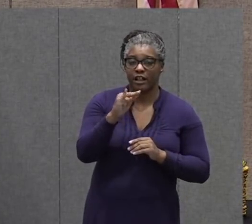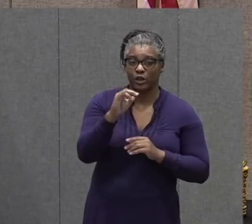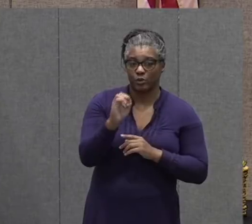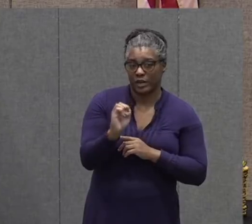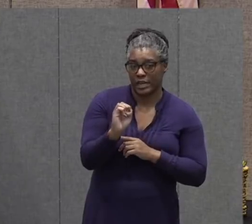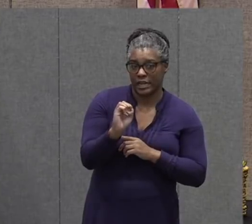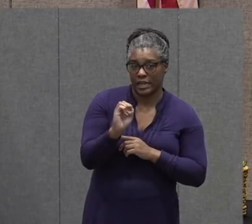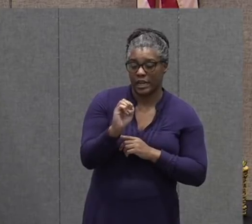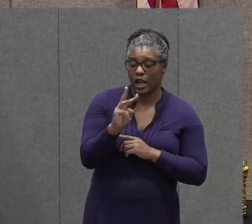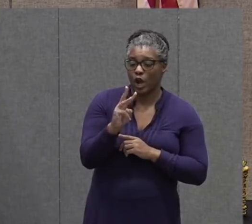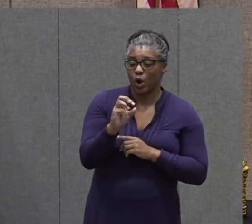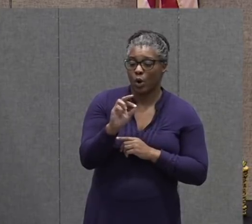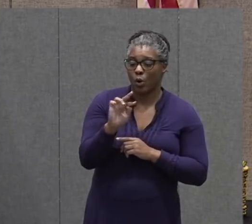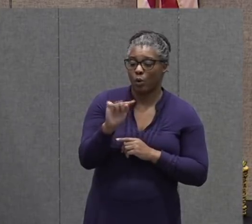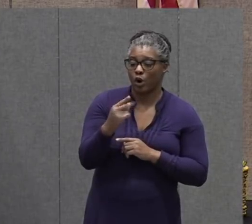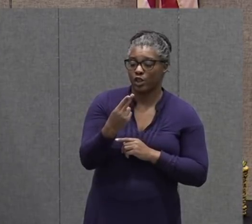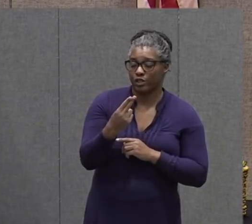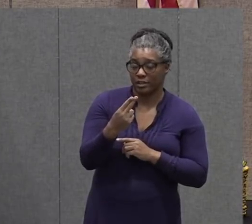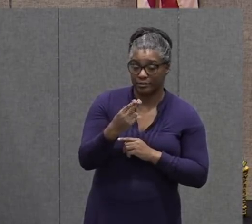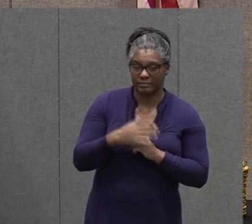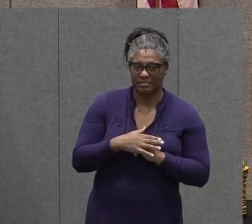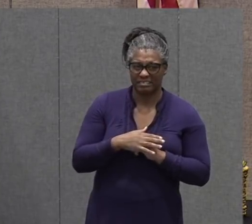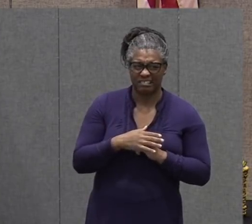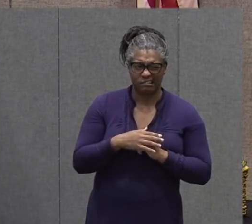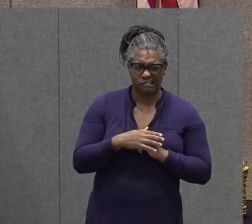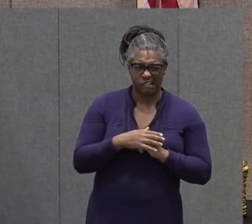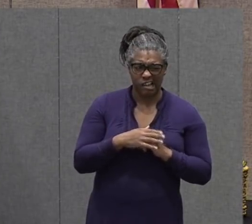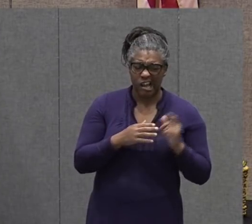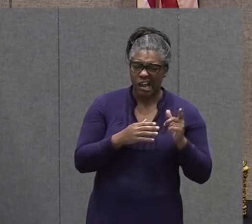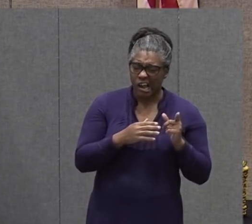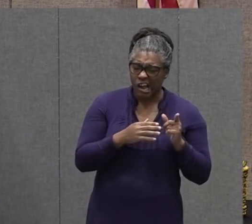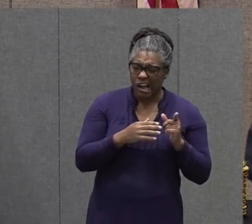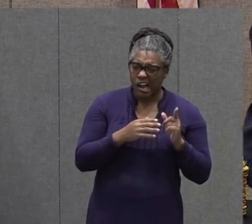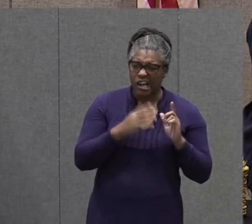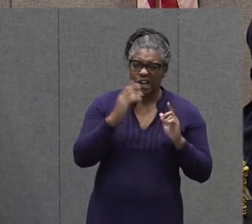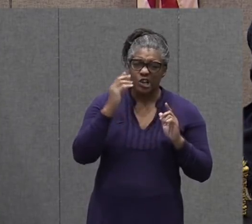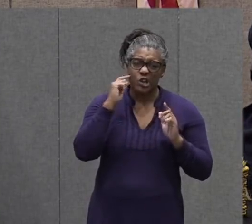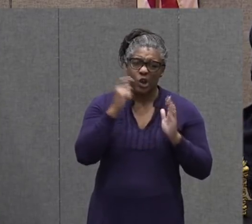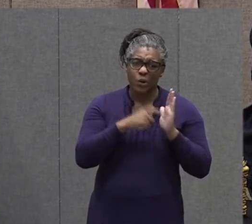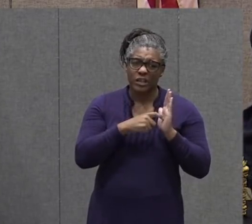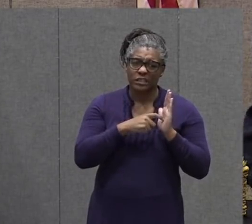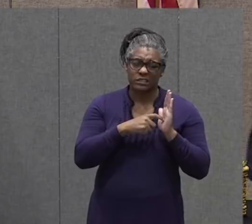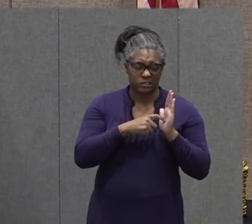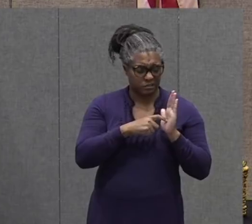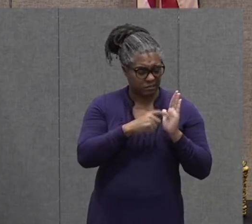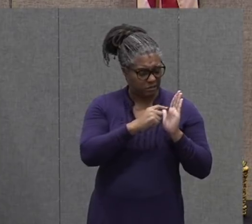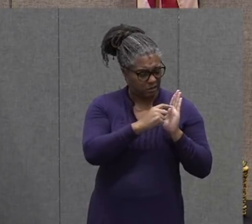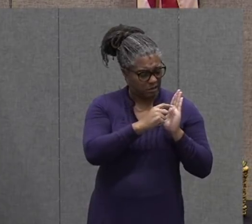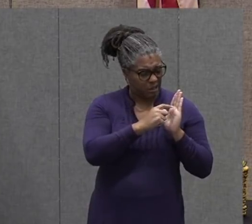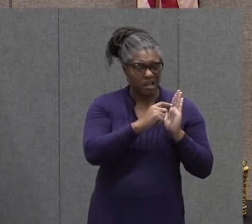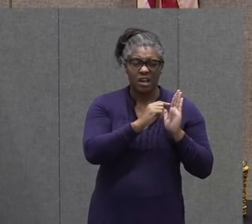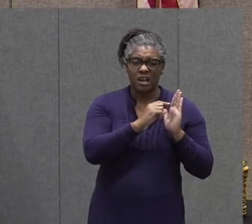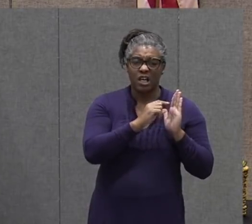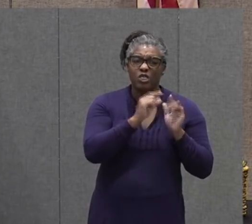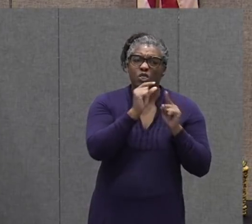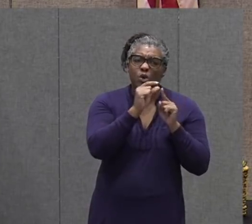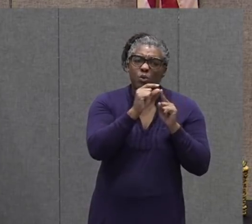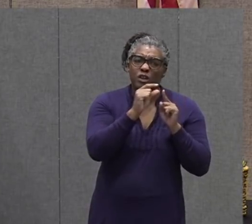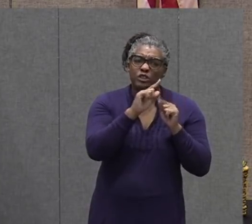[Miss Martindale] What do you mean? [Miss Garcia] It's a title but the word dog, is all lowercase letters. [Miss Martindale] Oh, Miss Garcia.